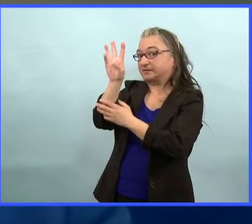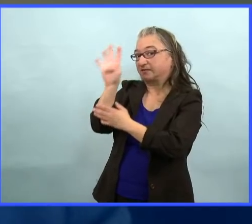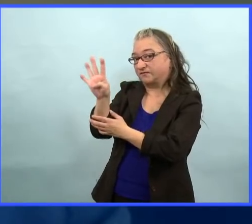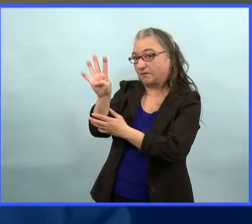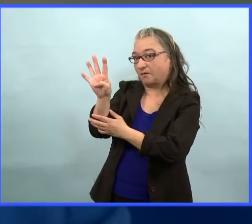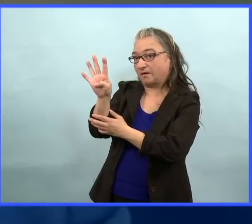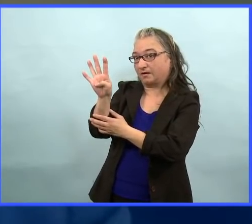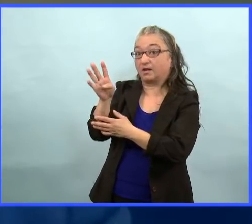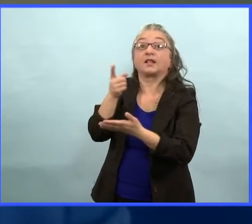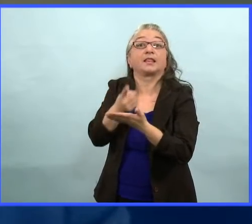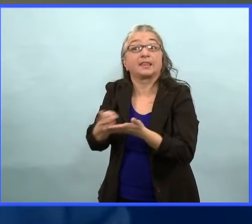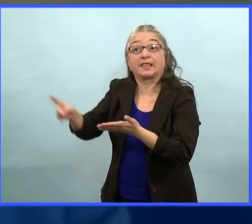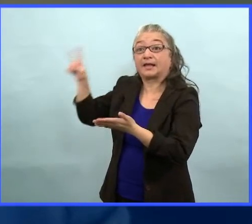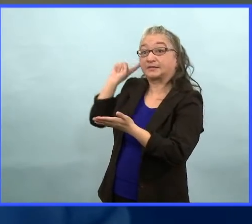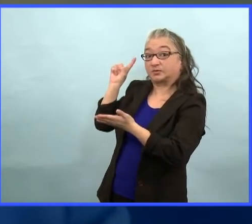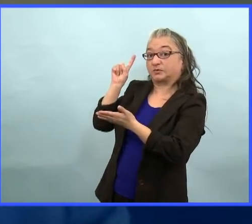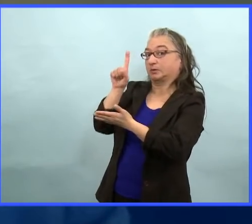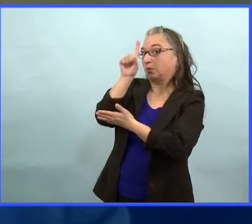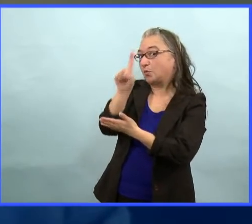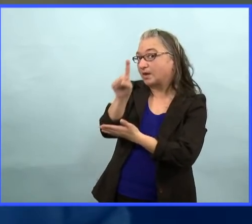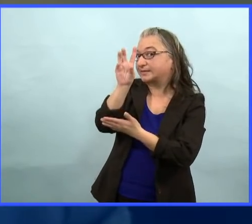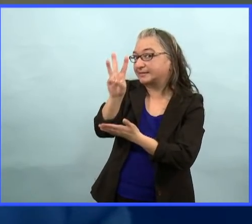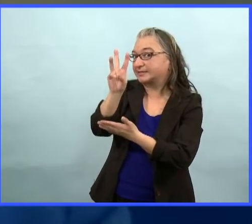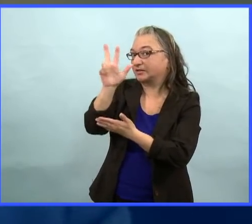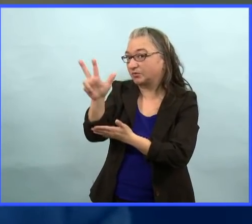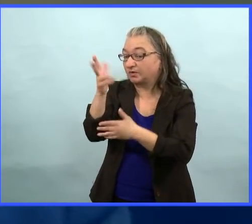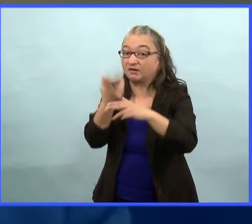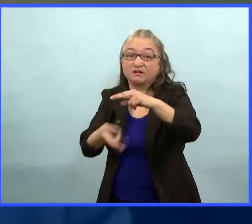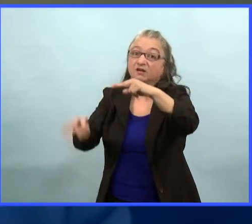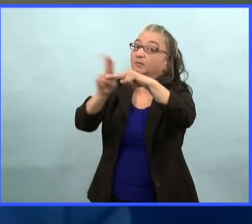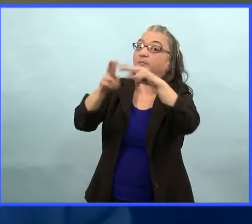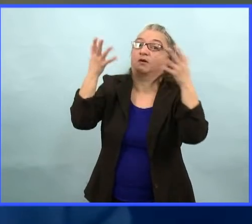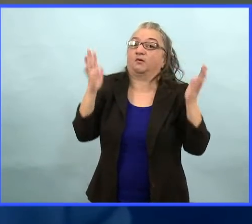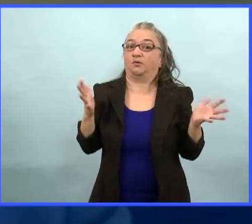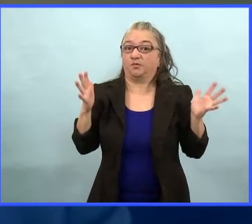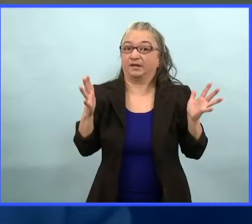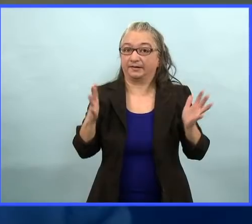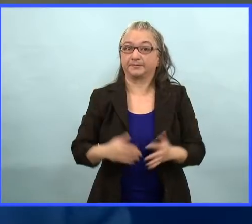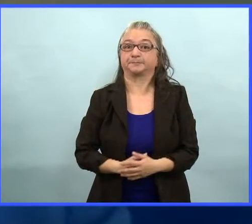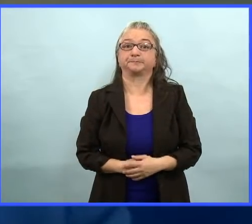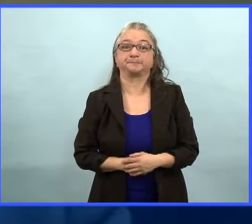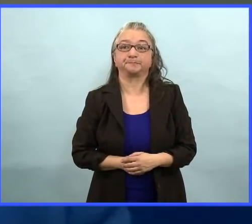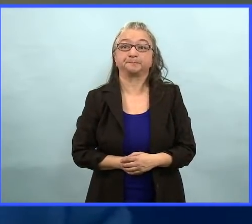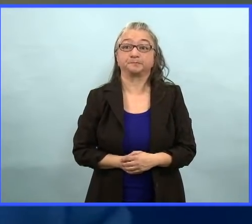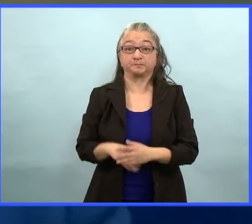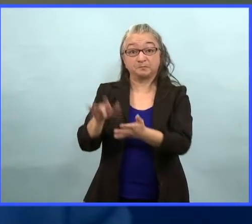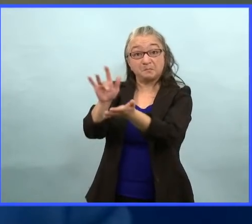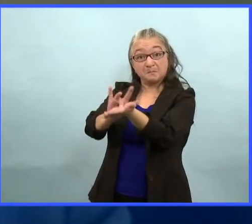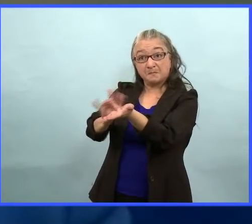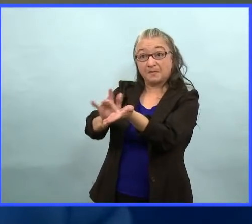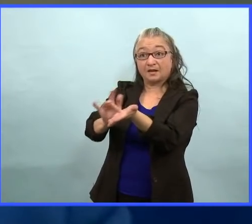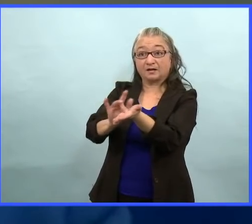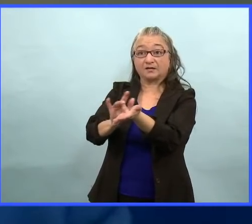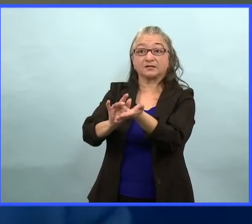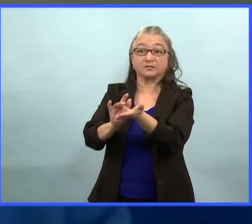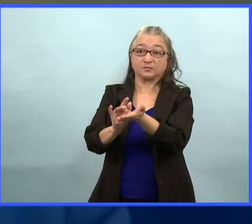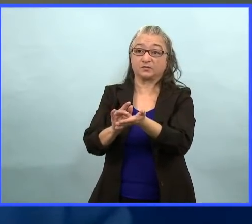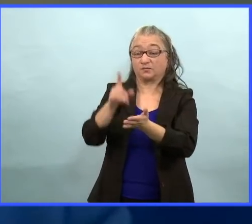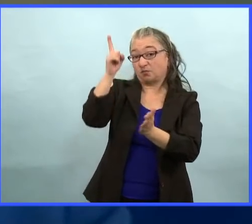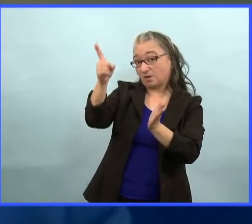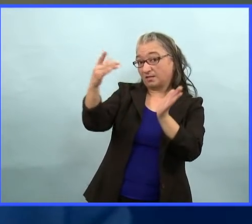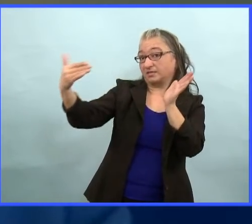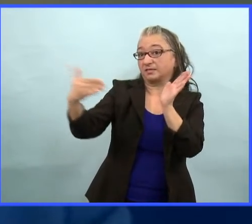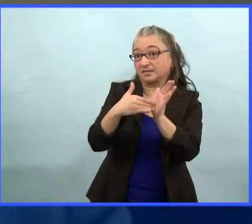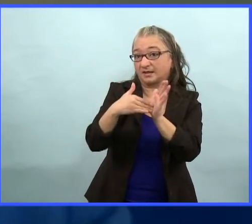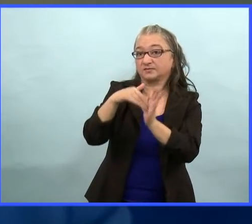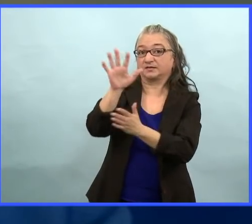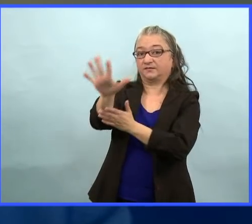their medicine bed capacity on thursday night was at 1574 beds with 160 beds available for use